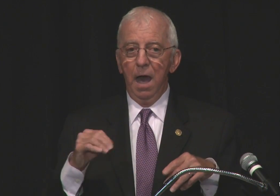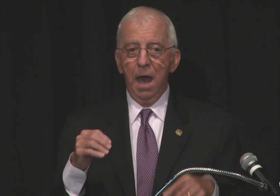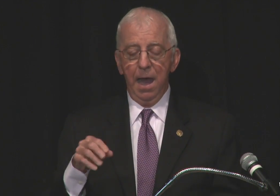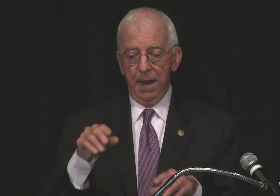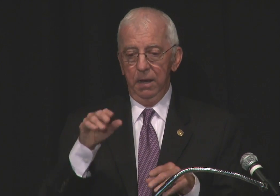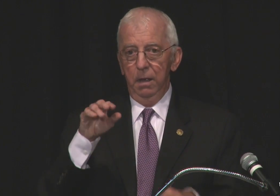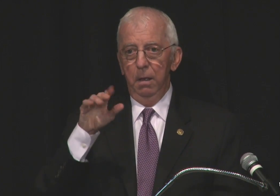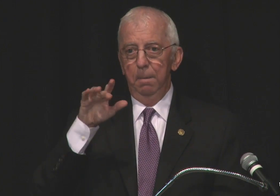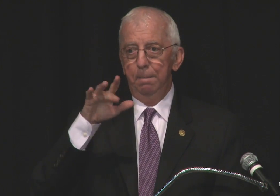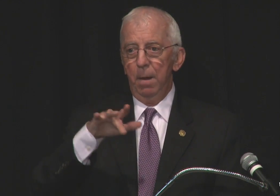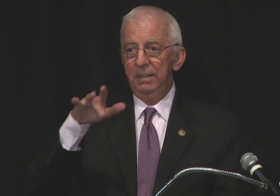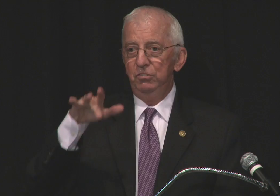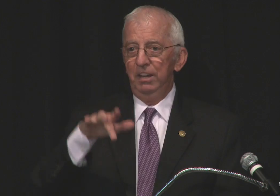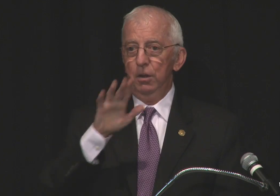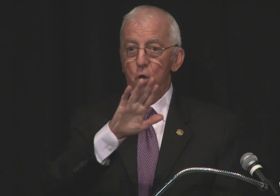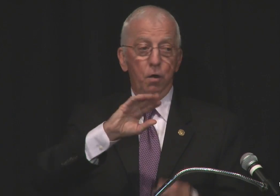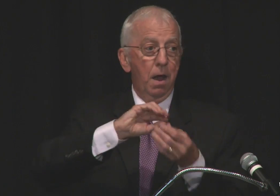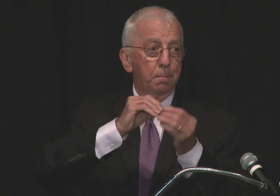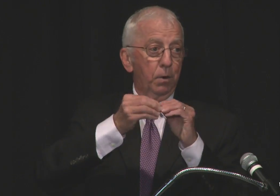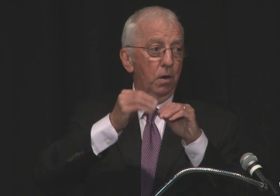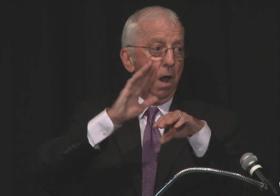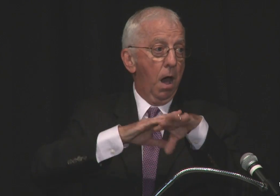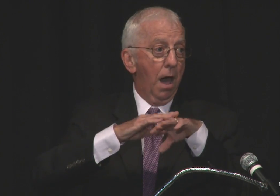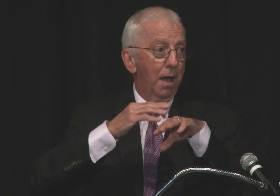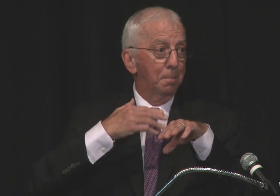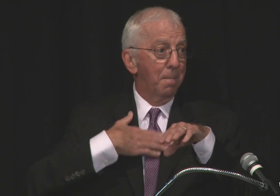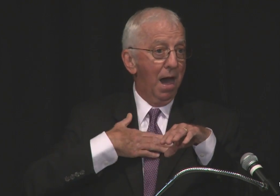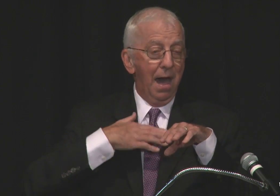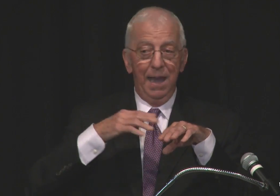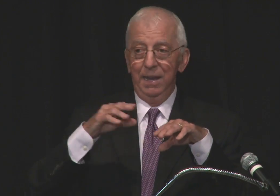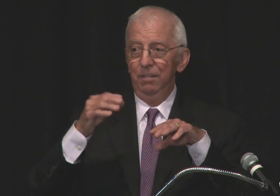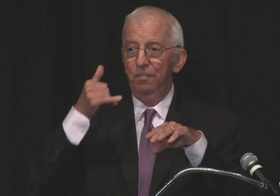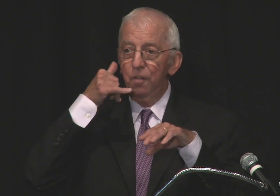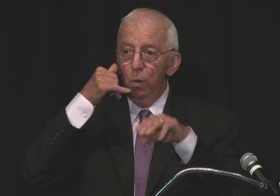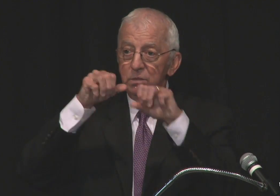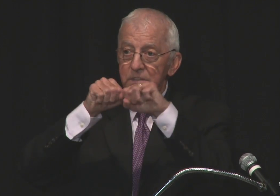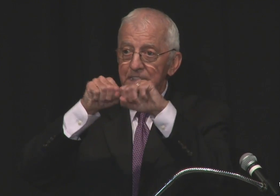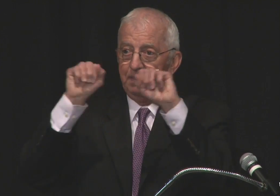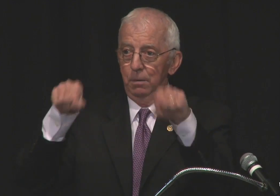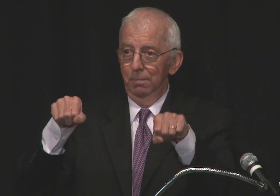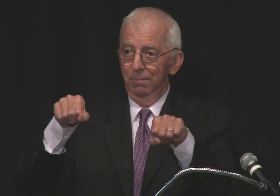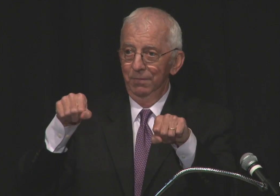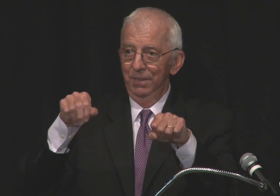I punch in her number on my phone system.